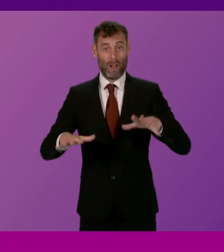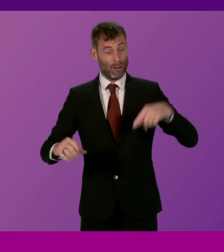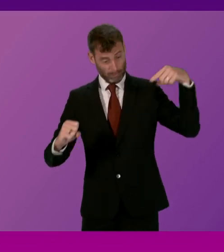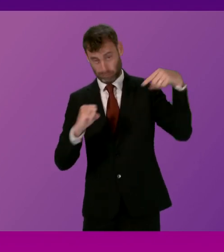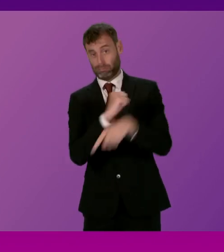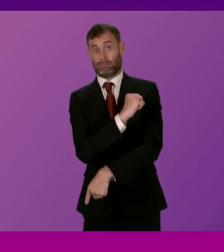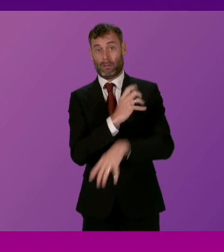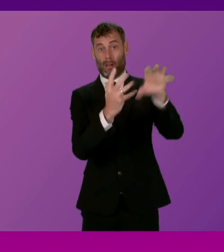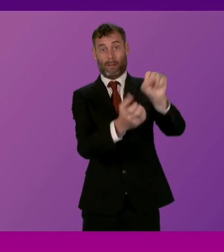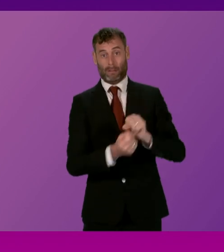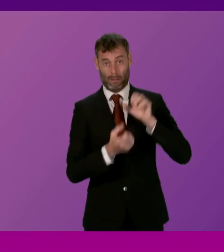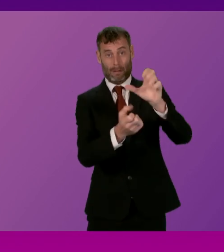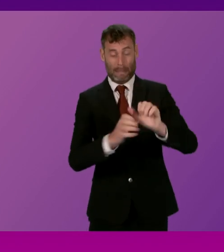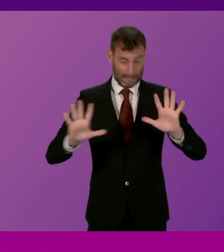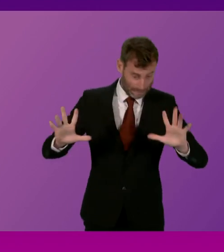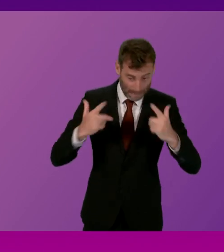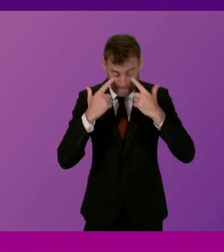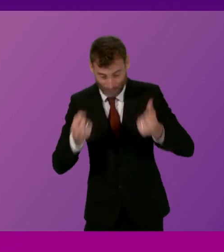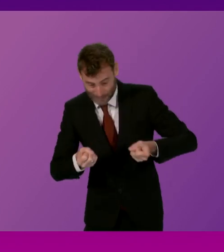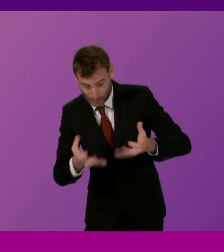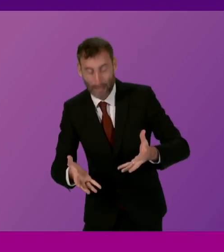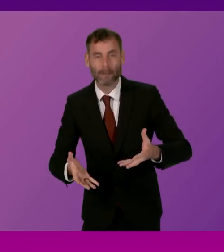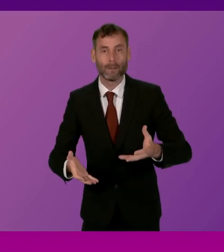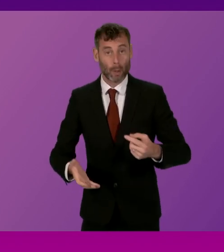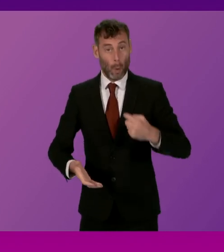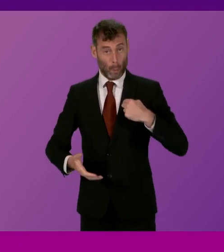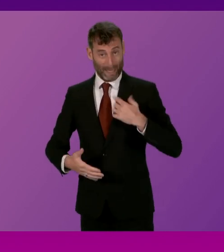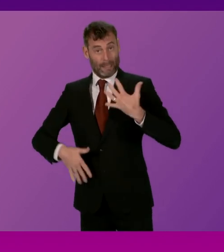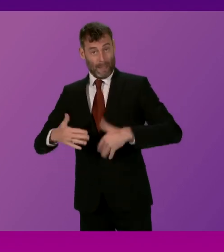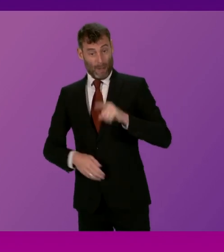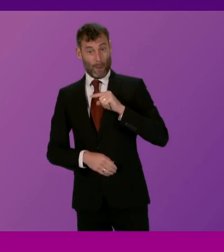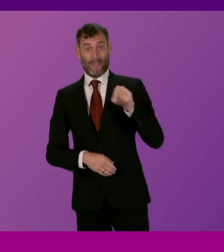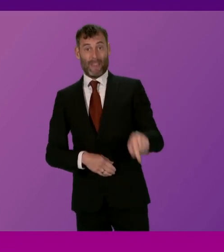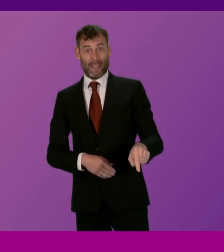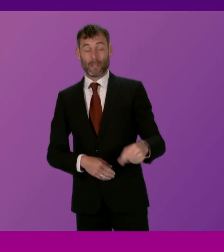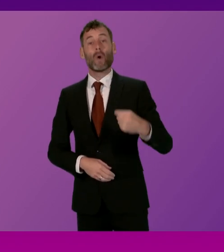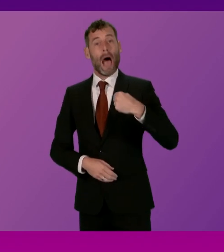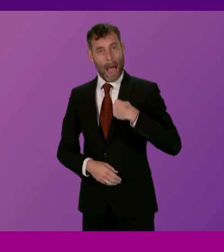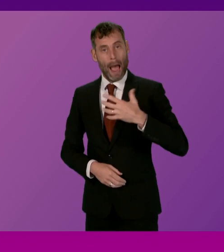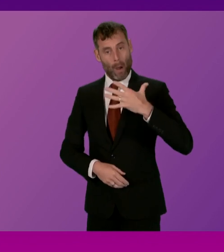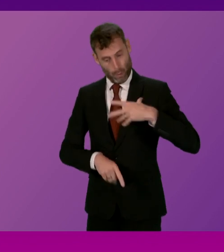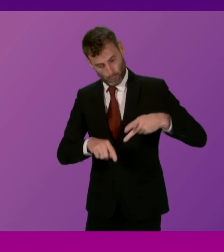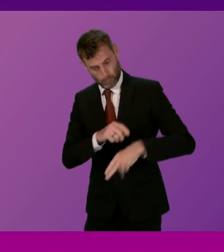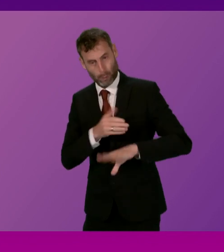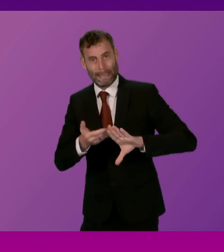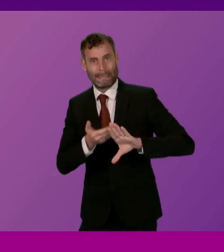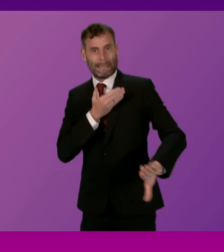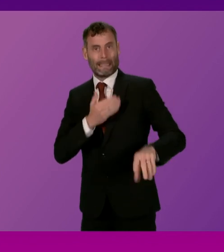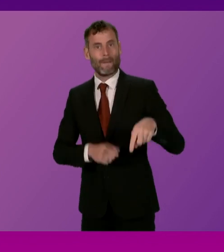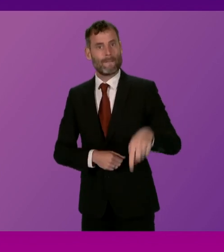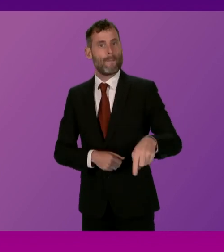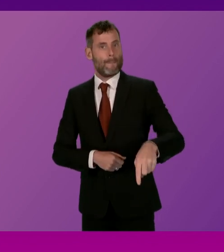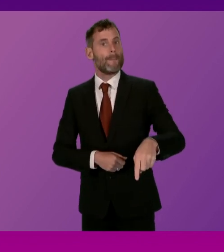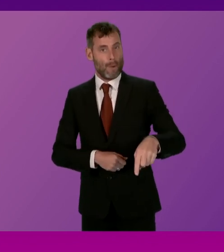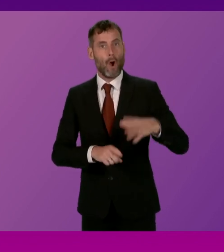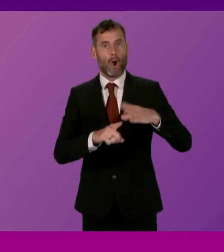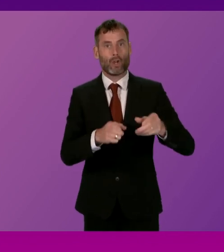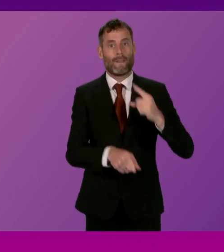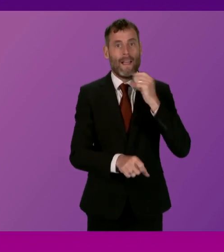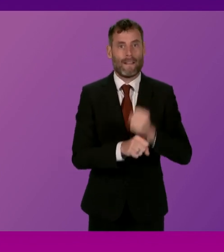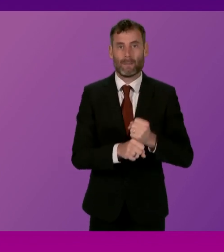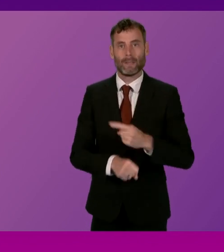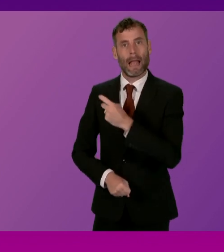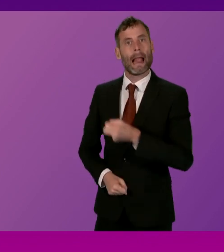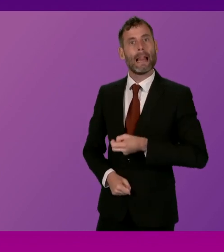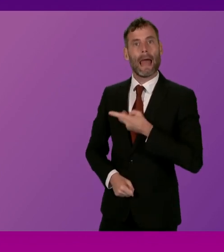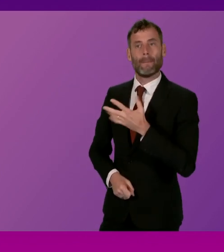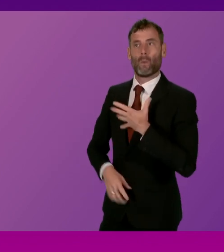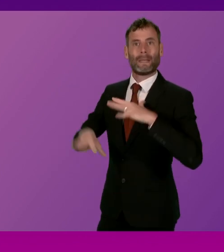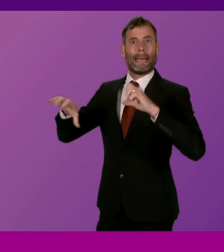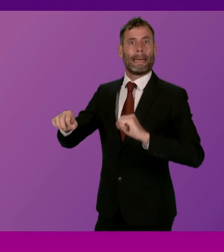power over our finances while he wants to keep that power in the hands of the Conservatives.